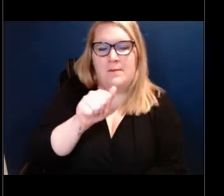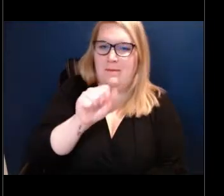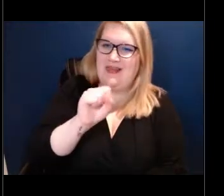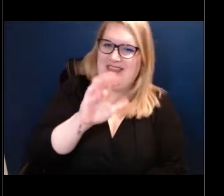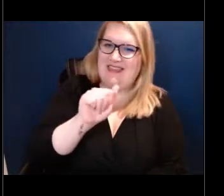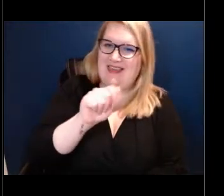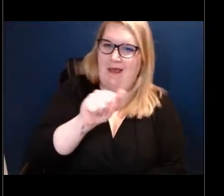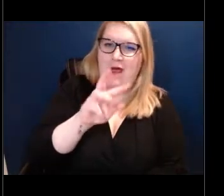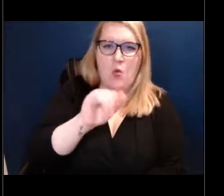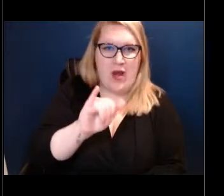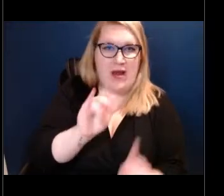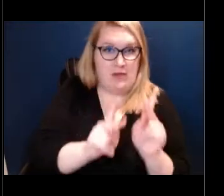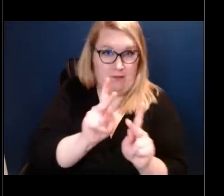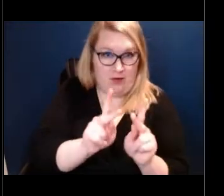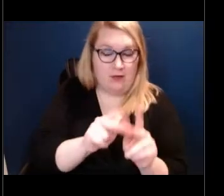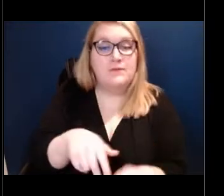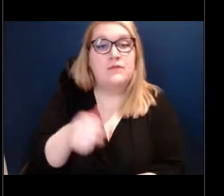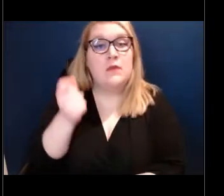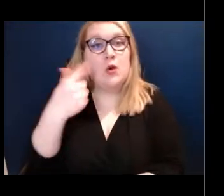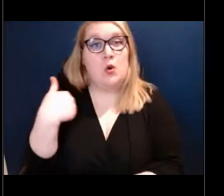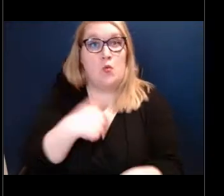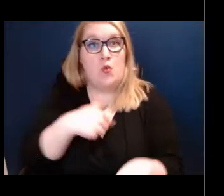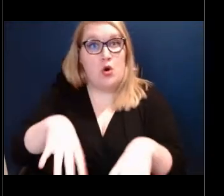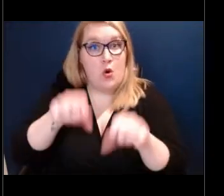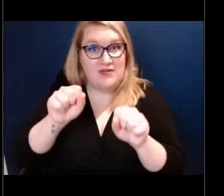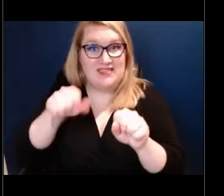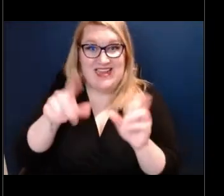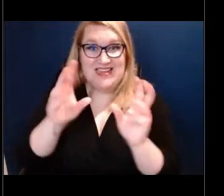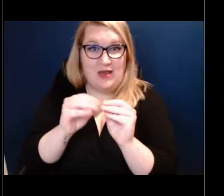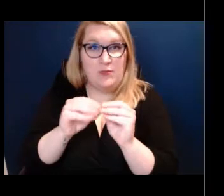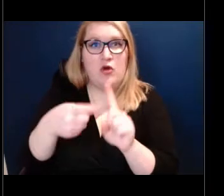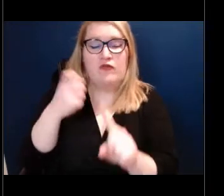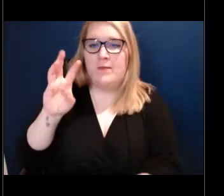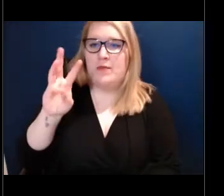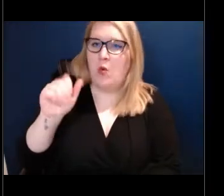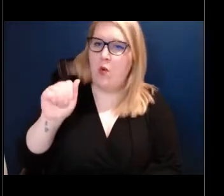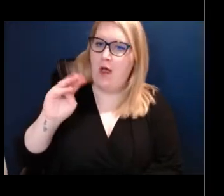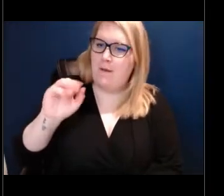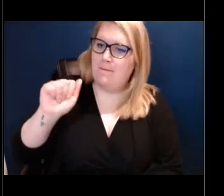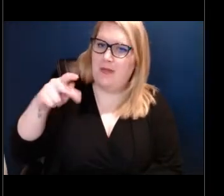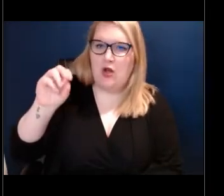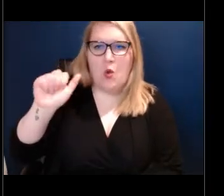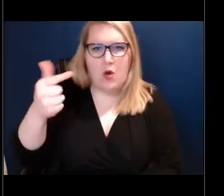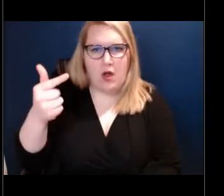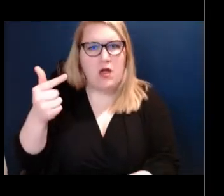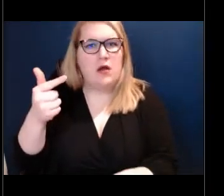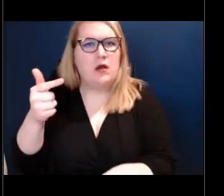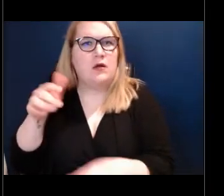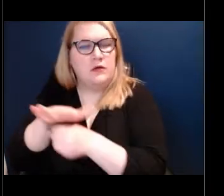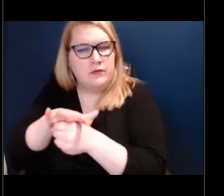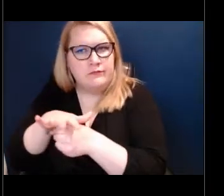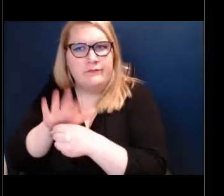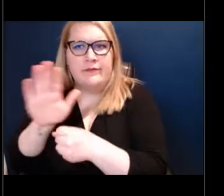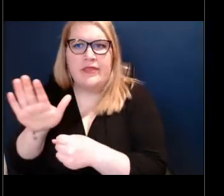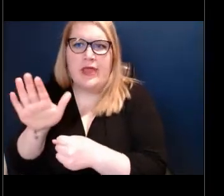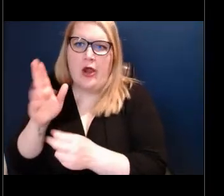We're hosting this webinar from the ancestral lands of the Mashpee Wampanoag Tribe and the Wampanoag Tribe of Gayhead Aquinnah.